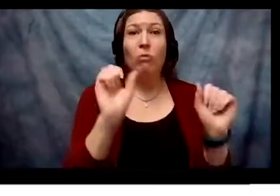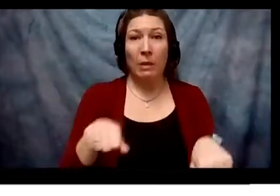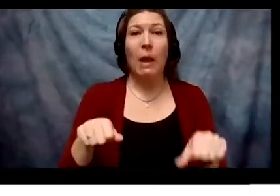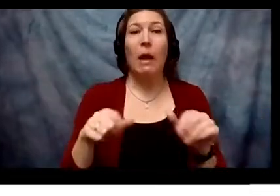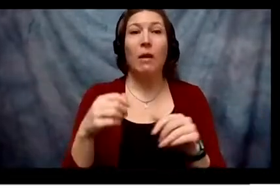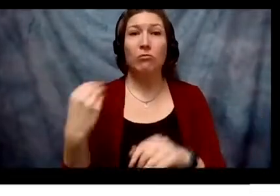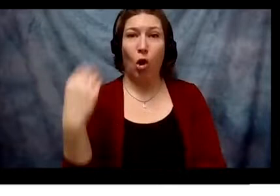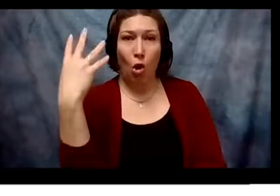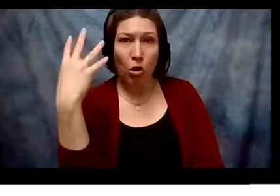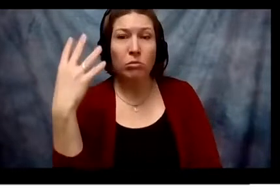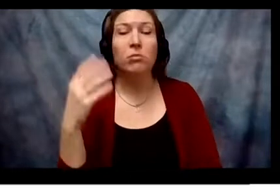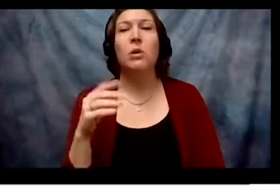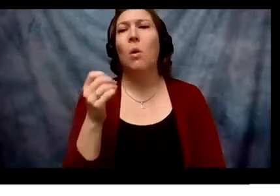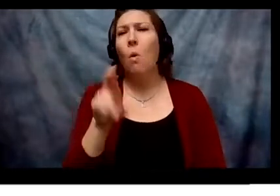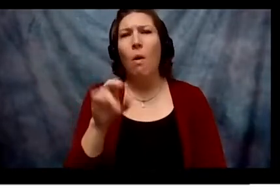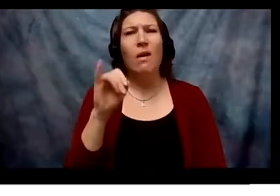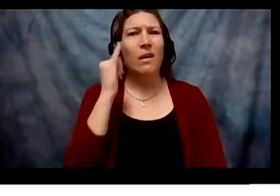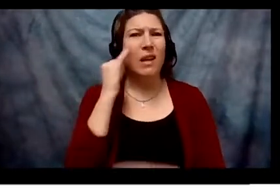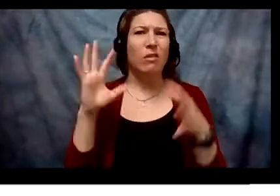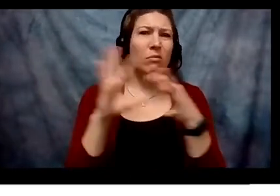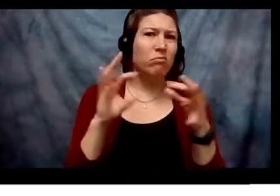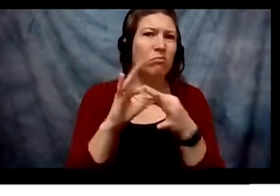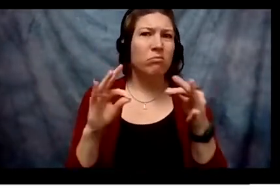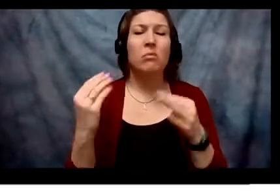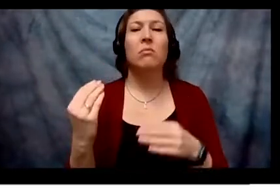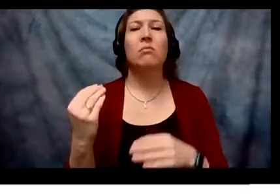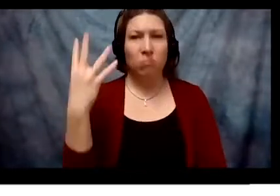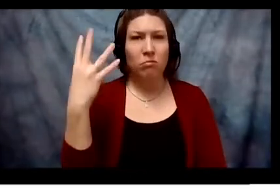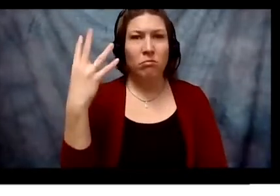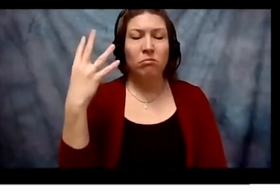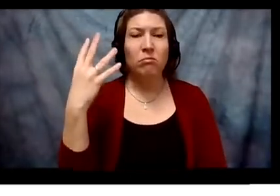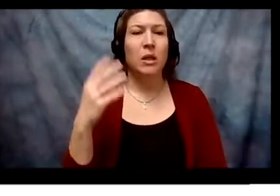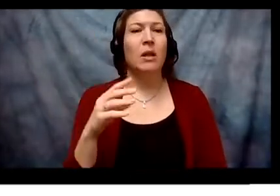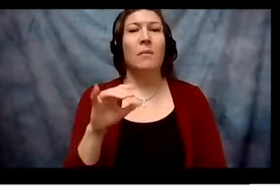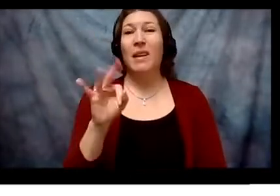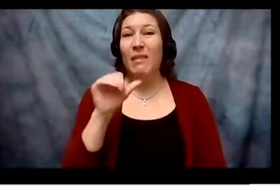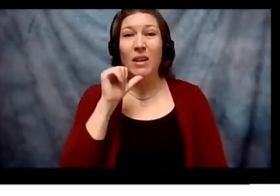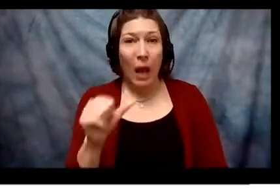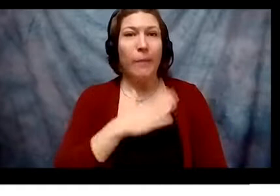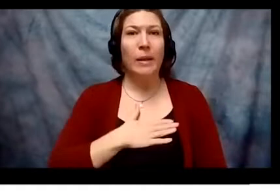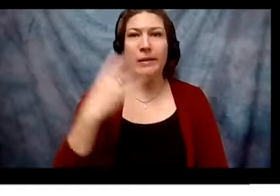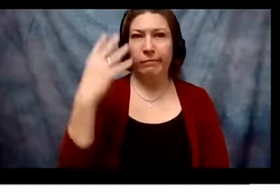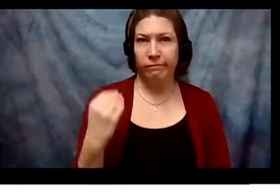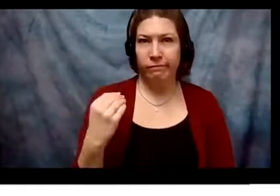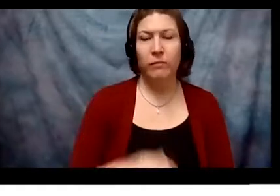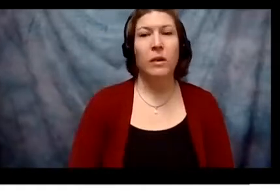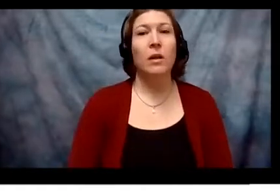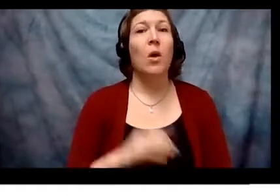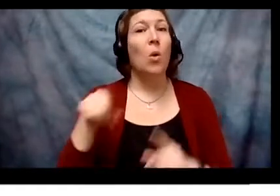in a larger group. Turning on your video, if you speak, allows the ASL interpretation.